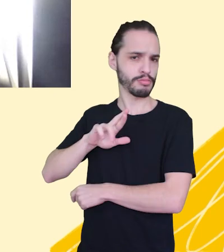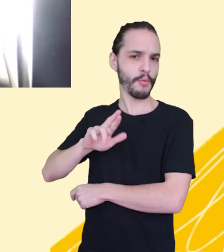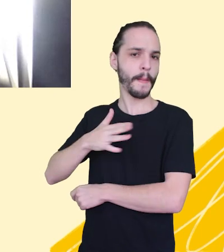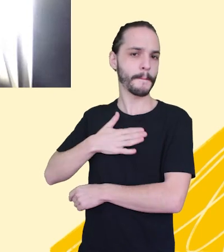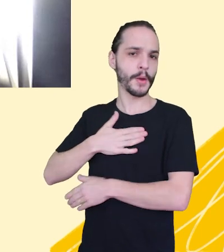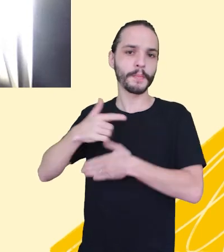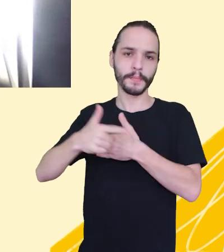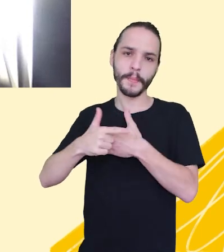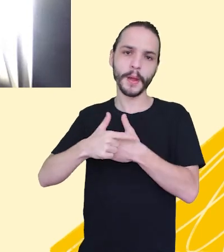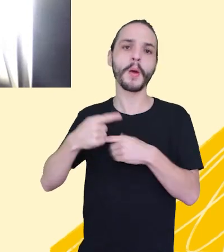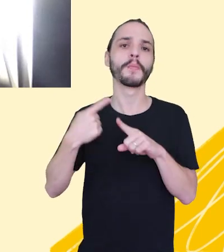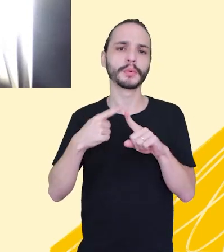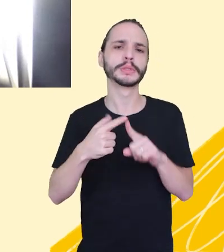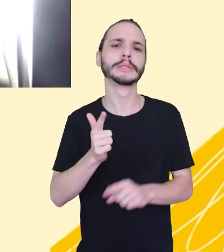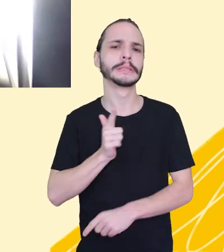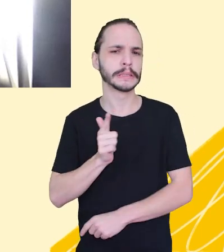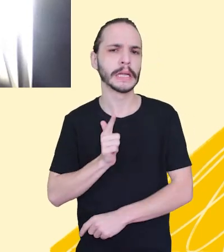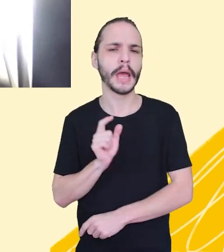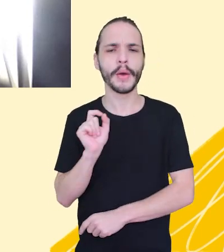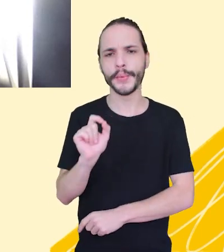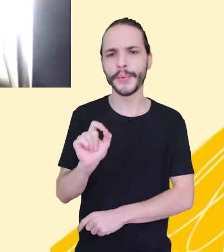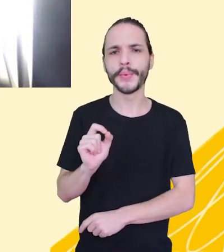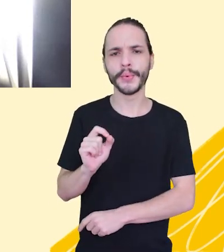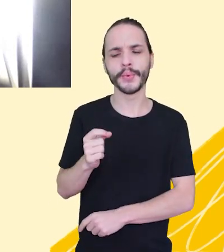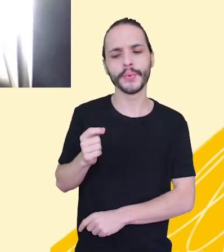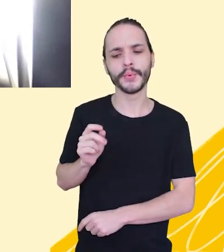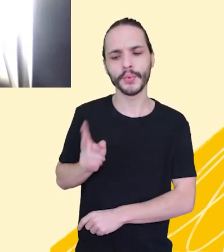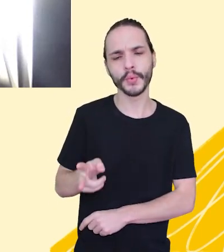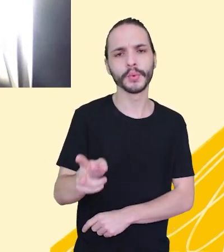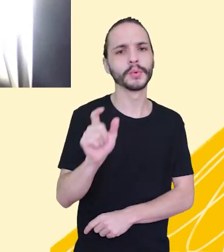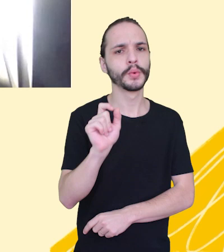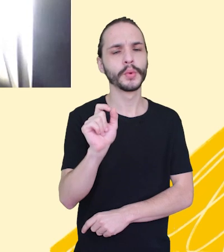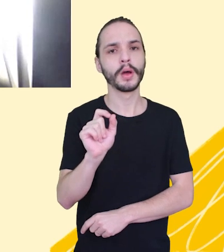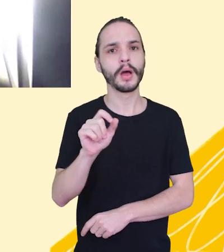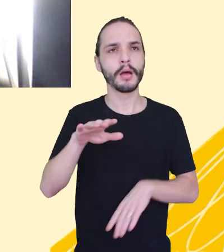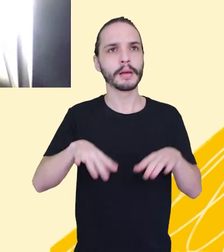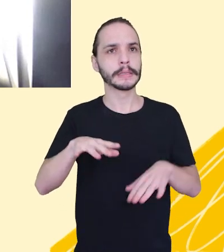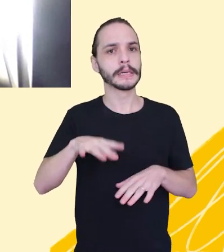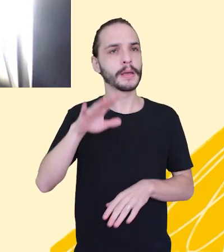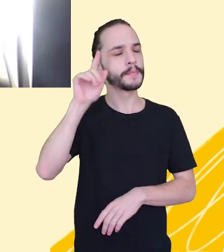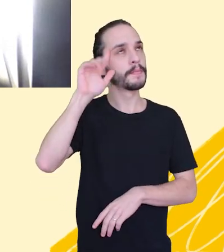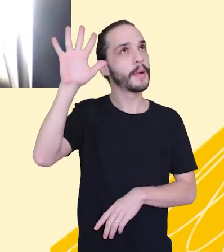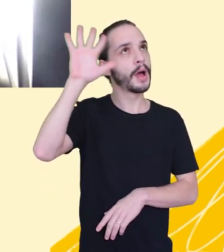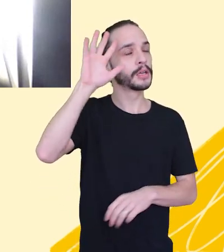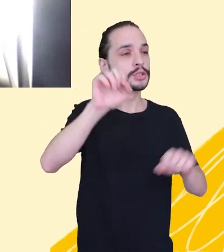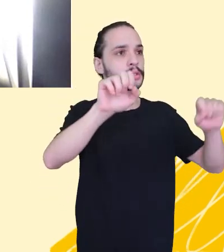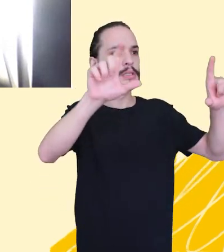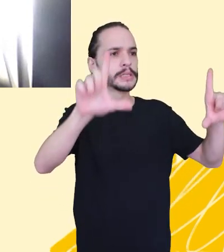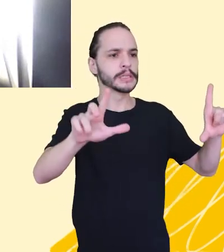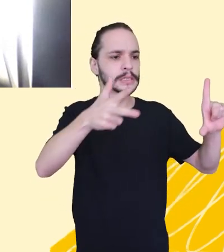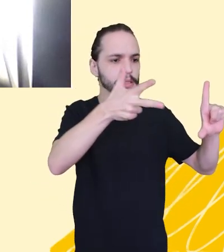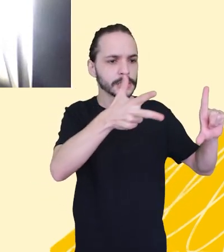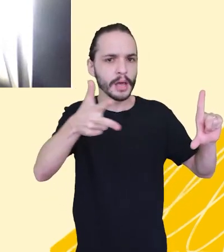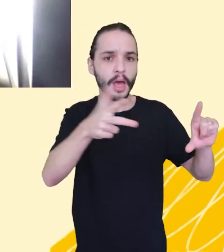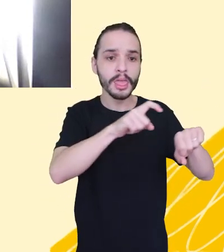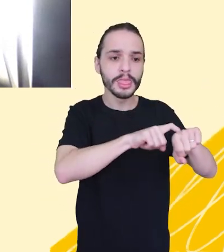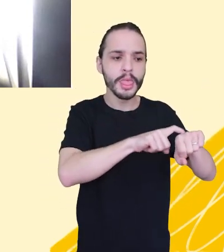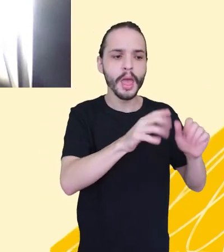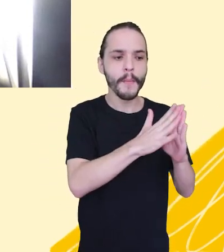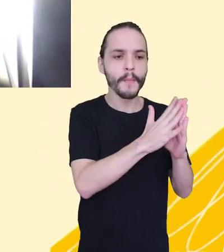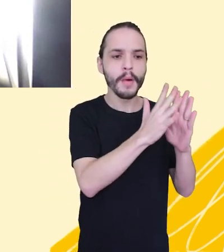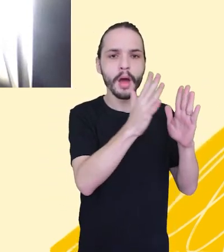Even if it's for me decisive to imagine the shot in terms of length